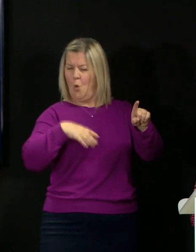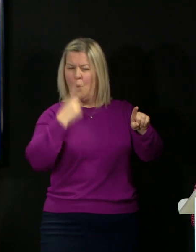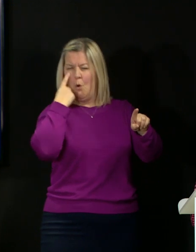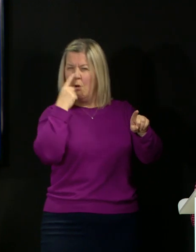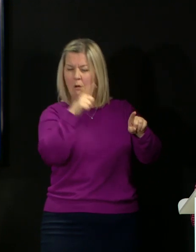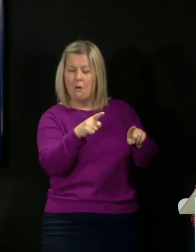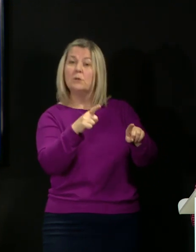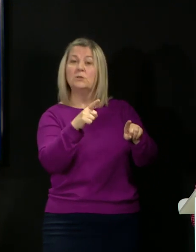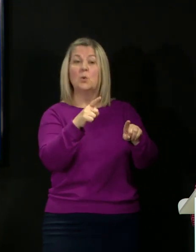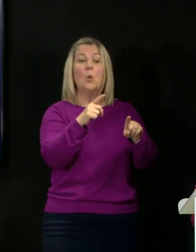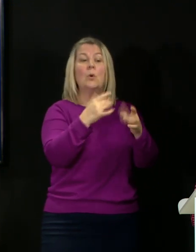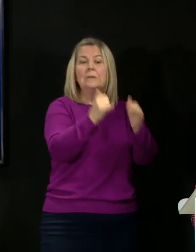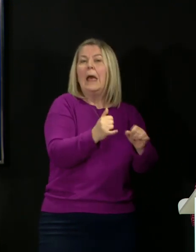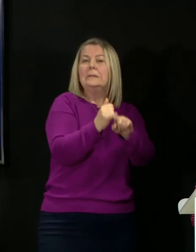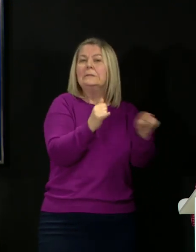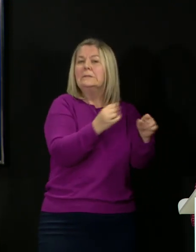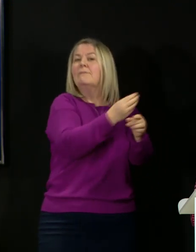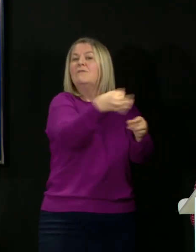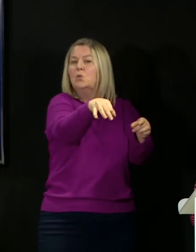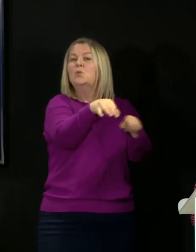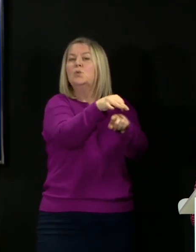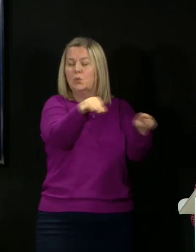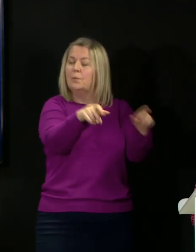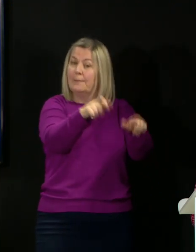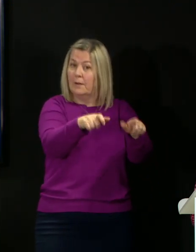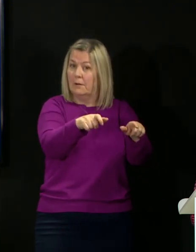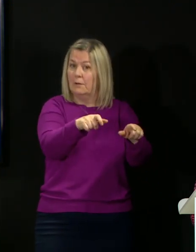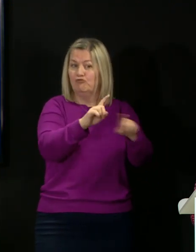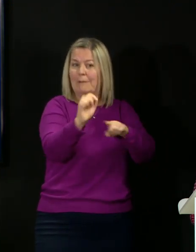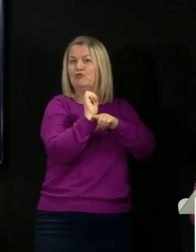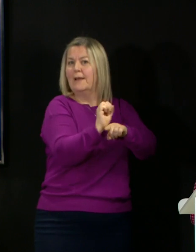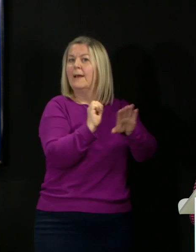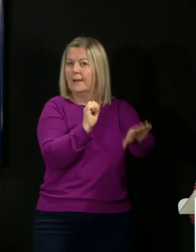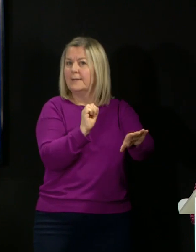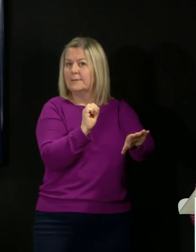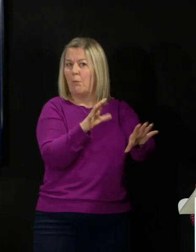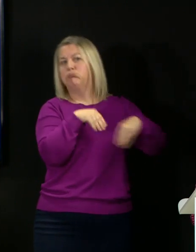situation in those care homes and protect them as far as possible from acquiring a case.